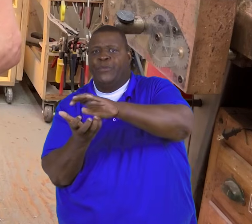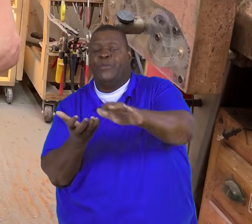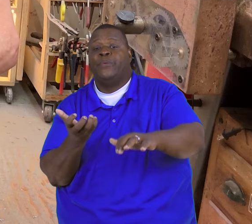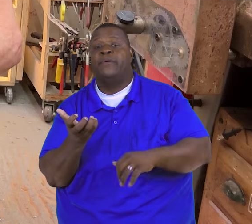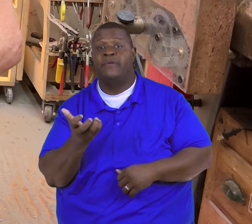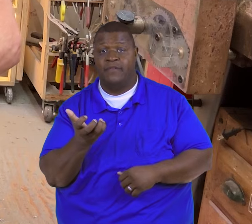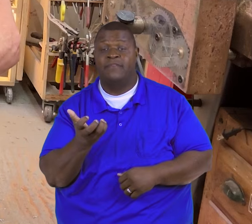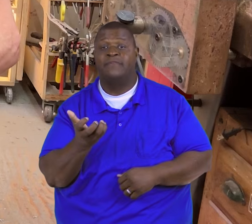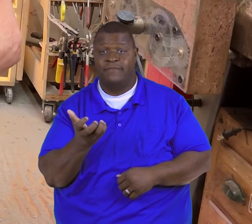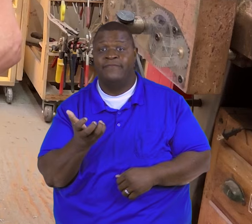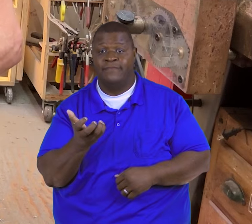until they were surpassingly flat,